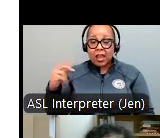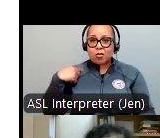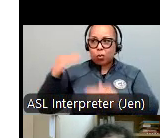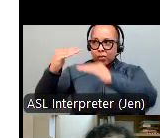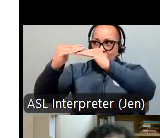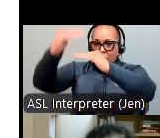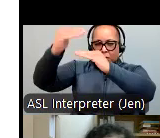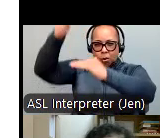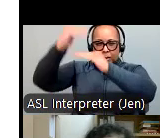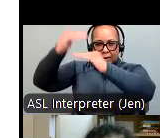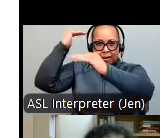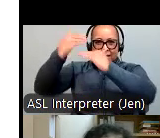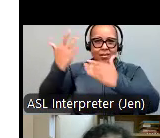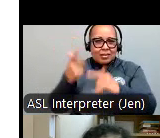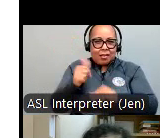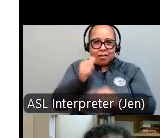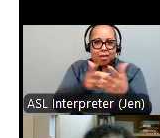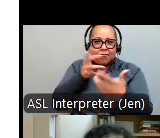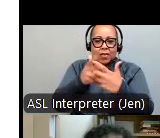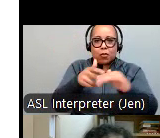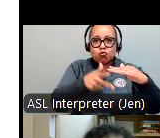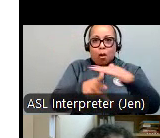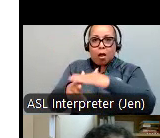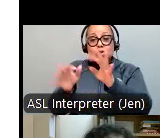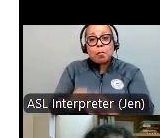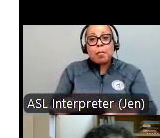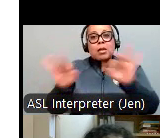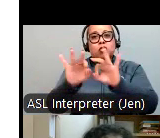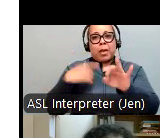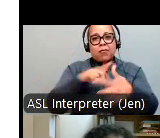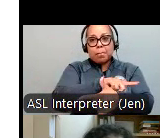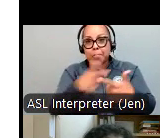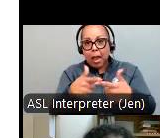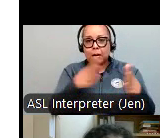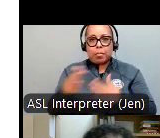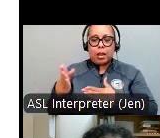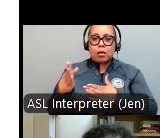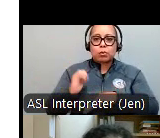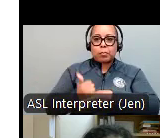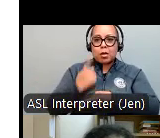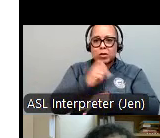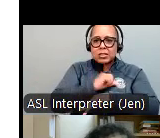park in the garage. So make sure to have a back-up plan prepared with staff, and check up with your